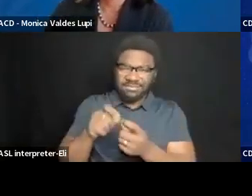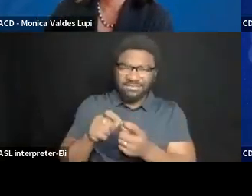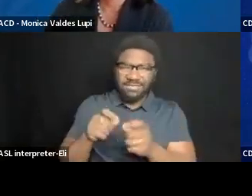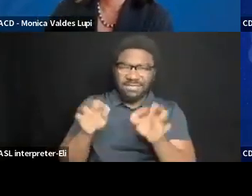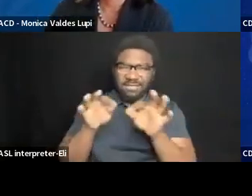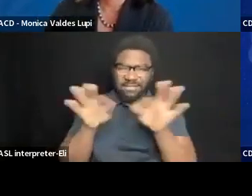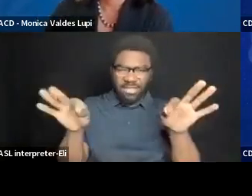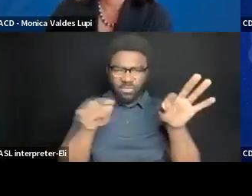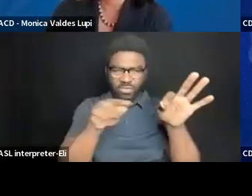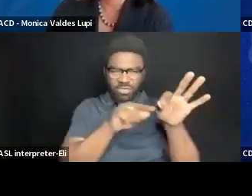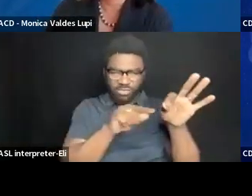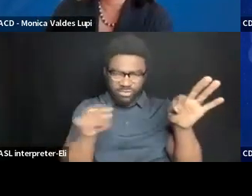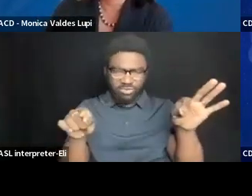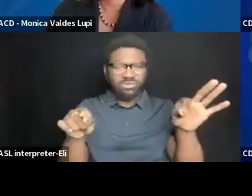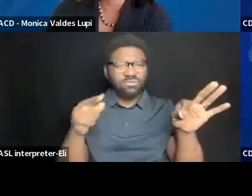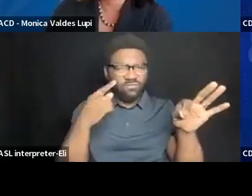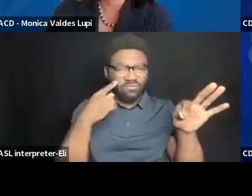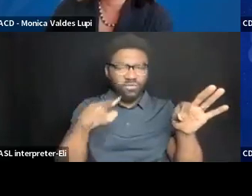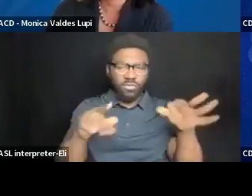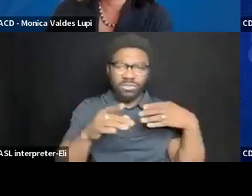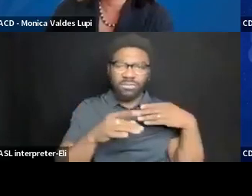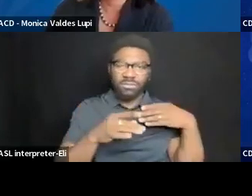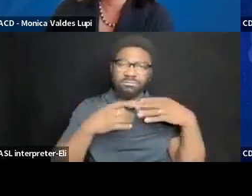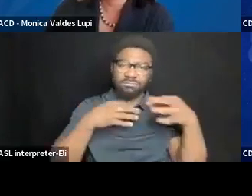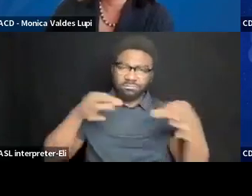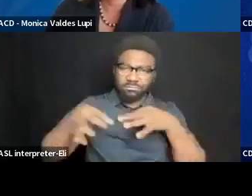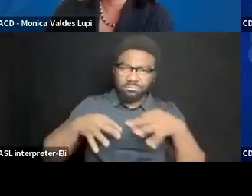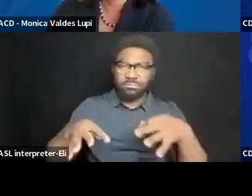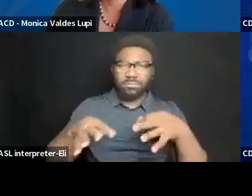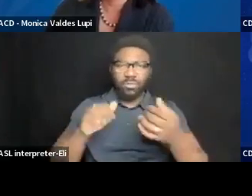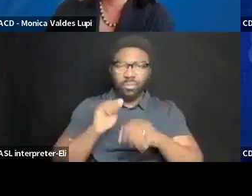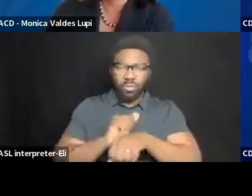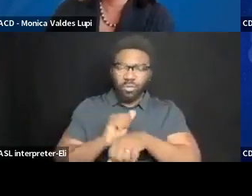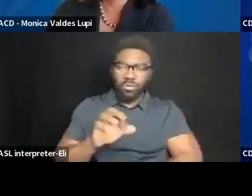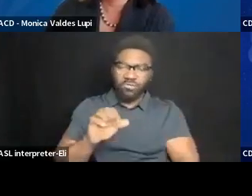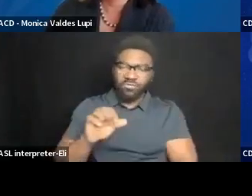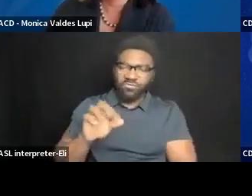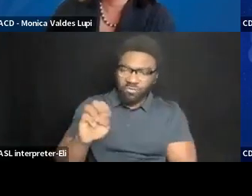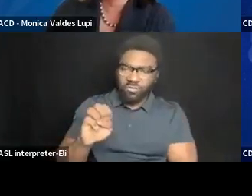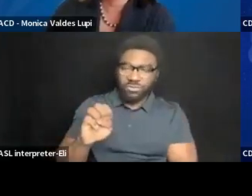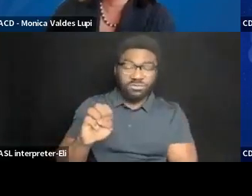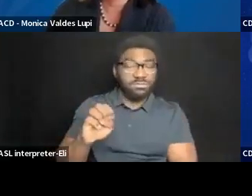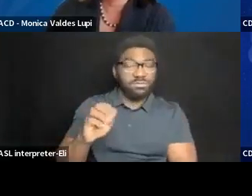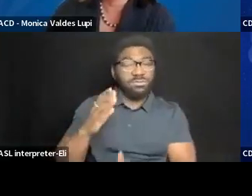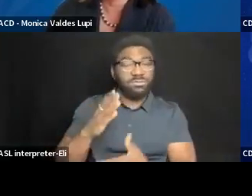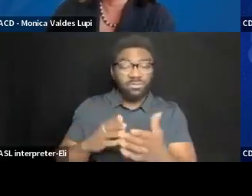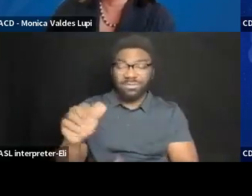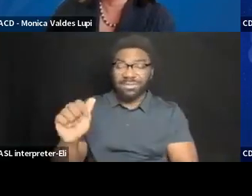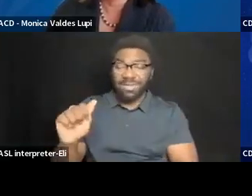for the workforce component, that's component A1, around considerations for diversity, equity,